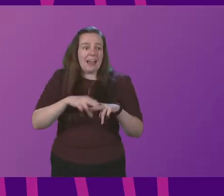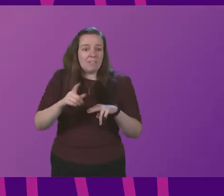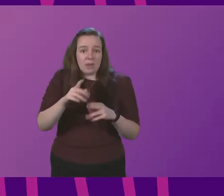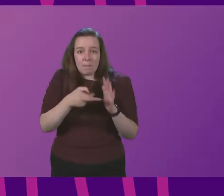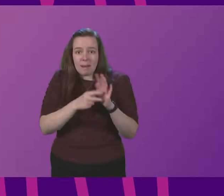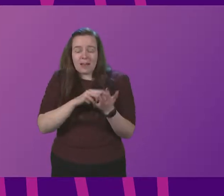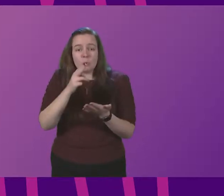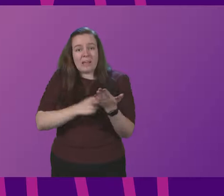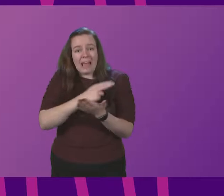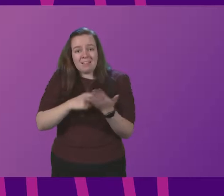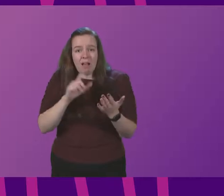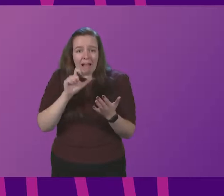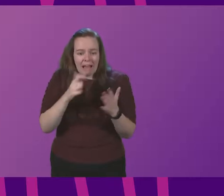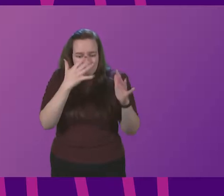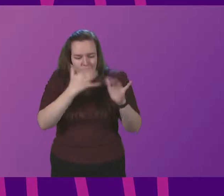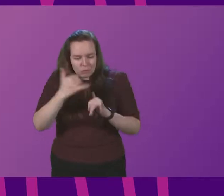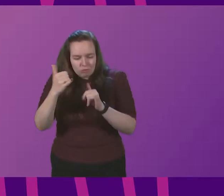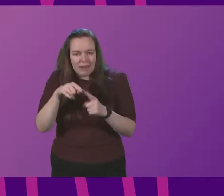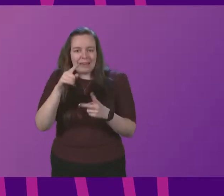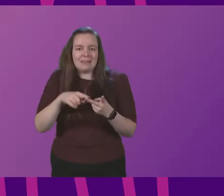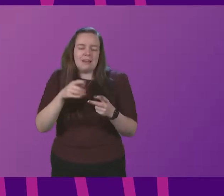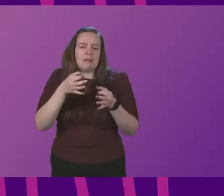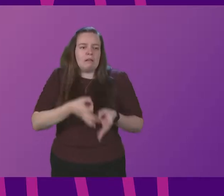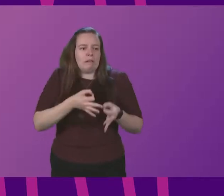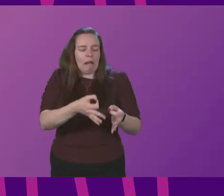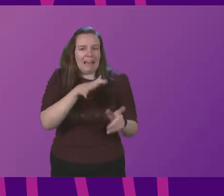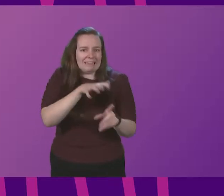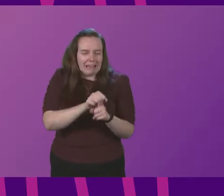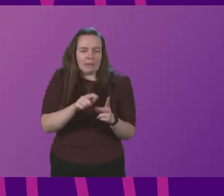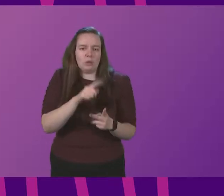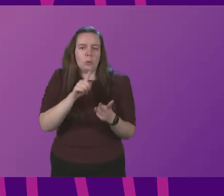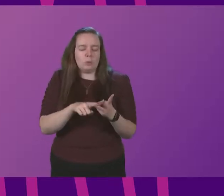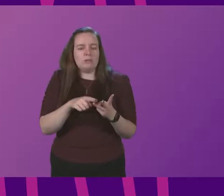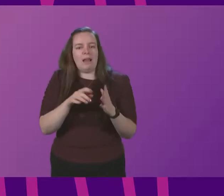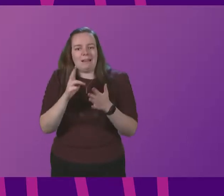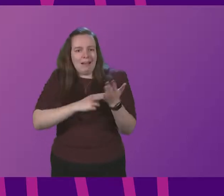programmes, delays in diagnosis and the cancellation of operations perhaps